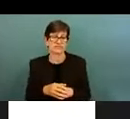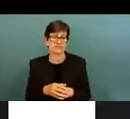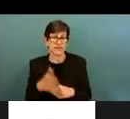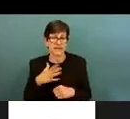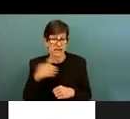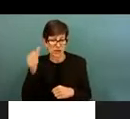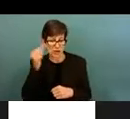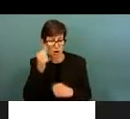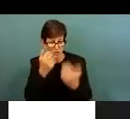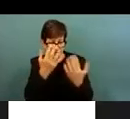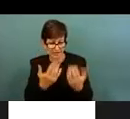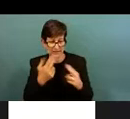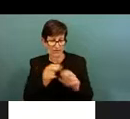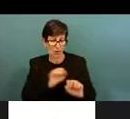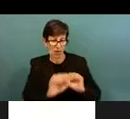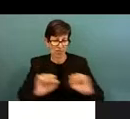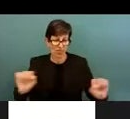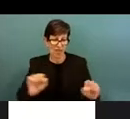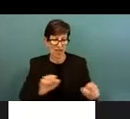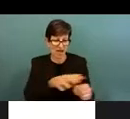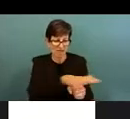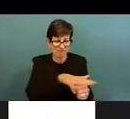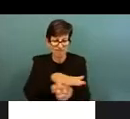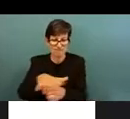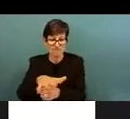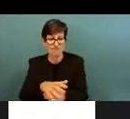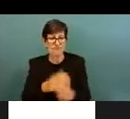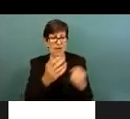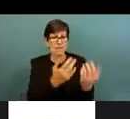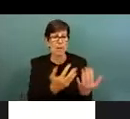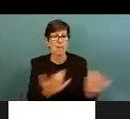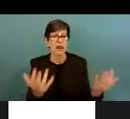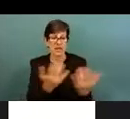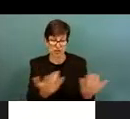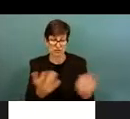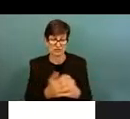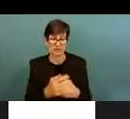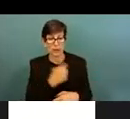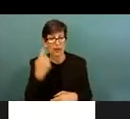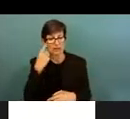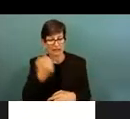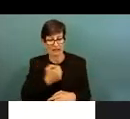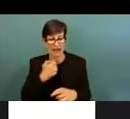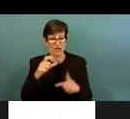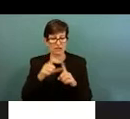So our approach to revising the index, we think will facilitate that approach. The sample